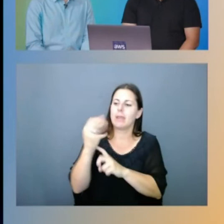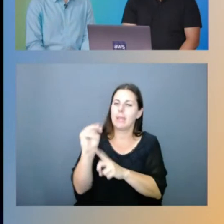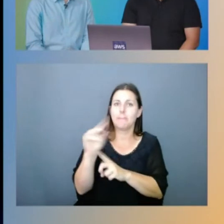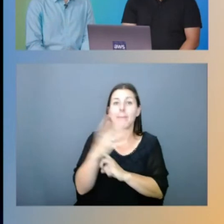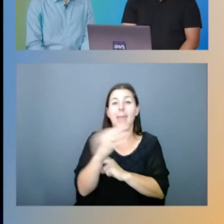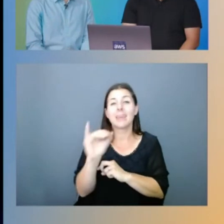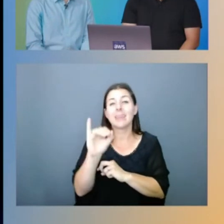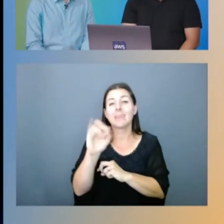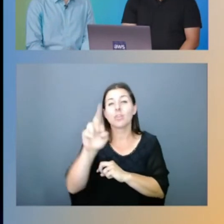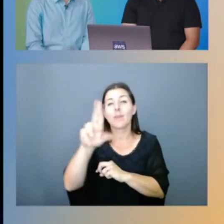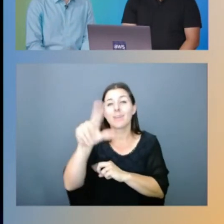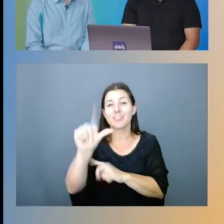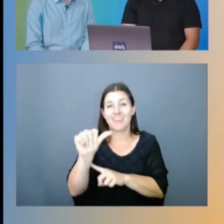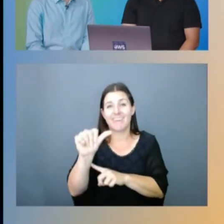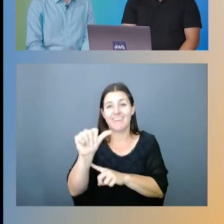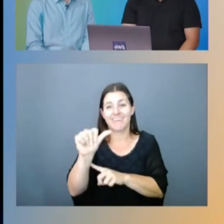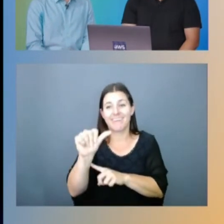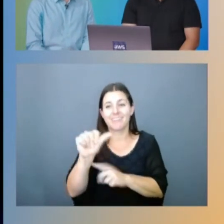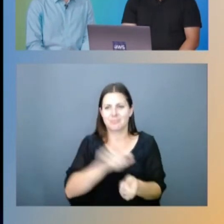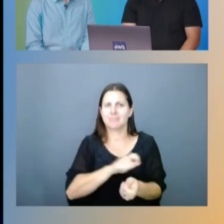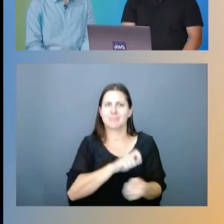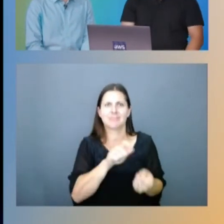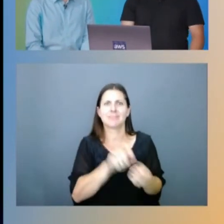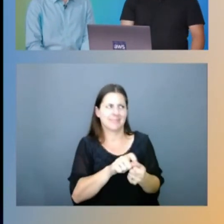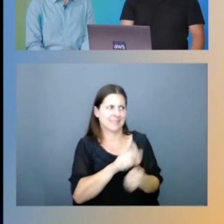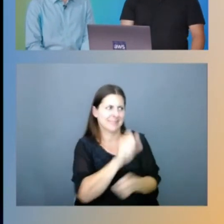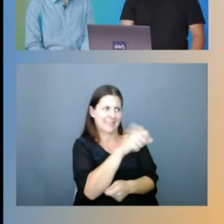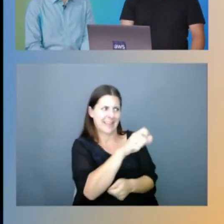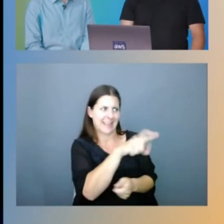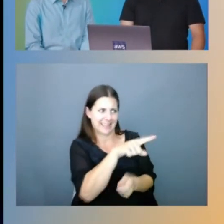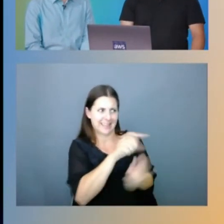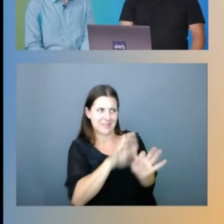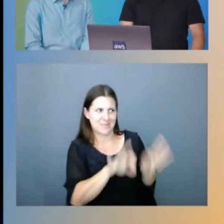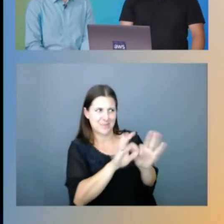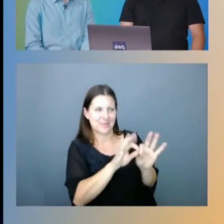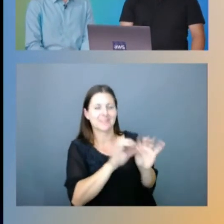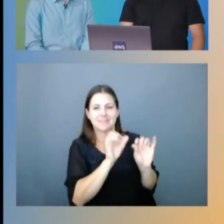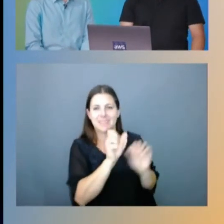[Ron] Exactly, and that's actually quite important for us. We spend a lot of time in making the transition